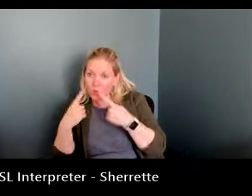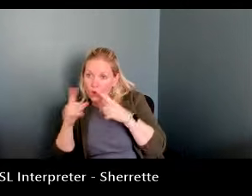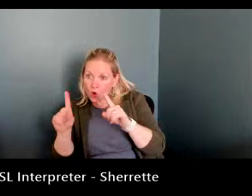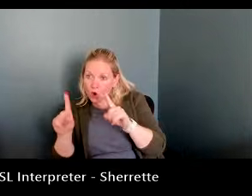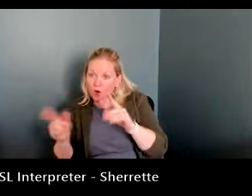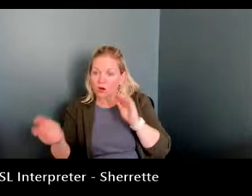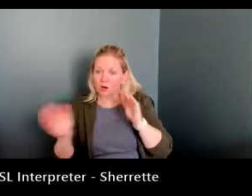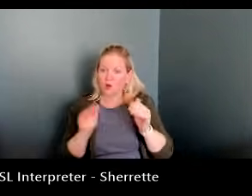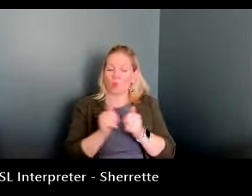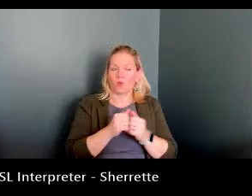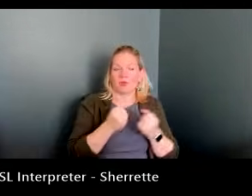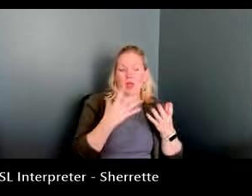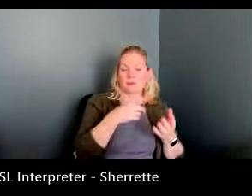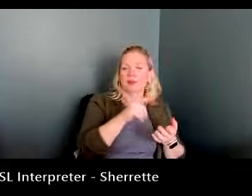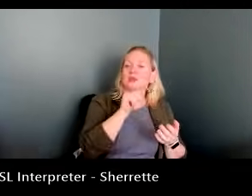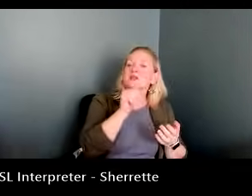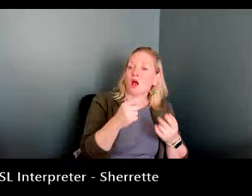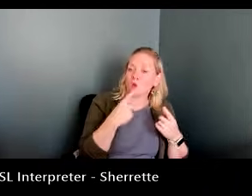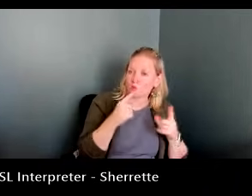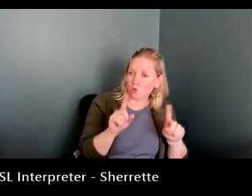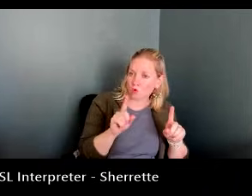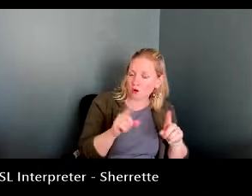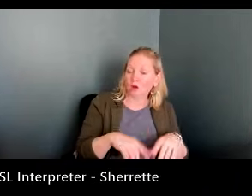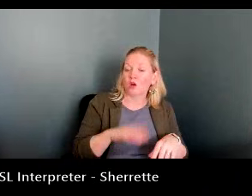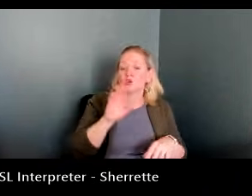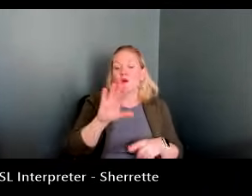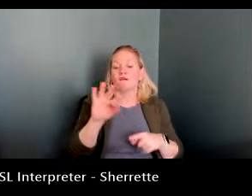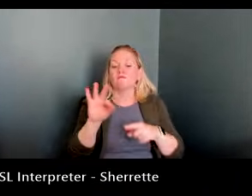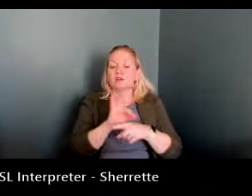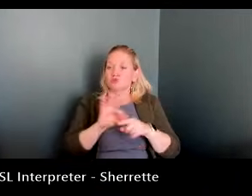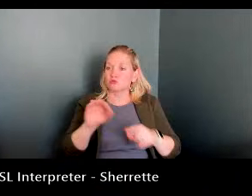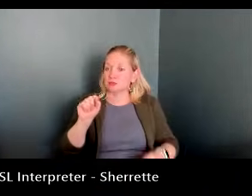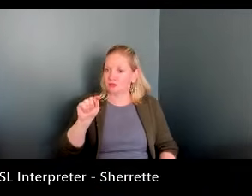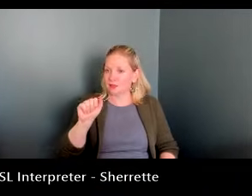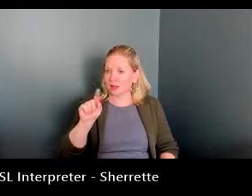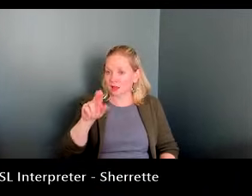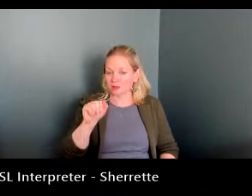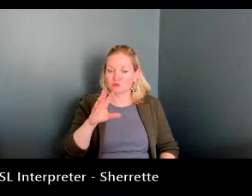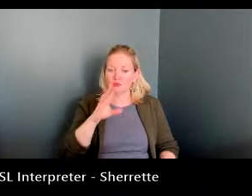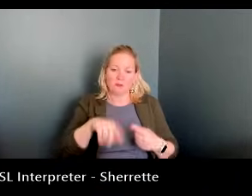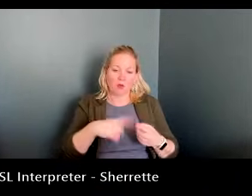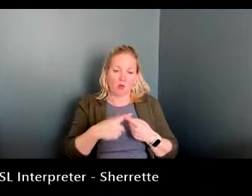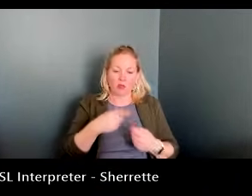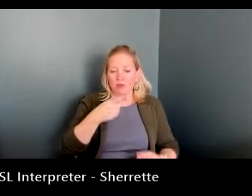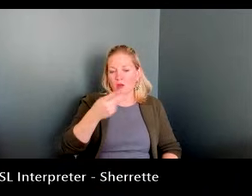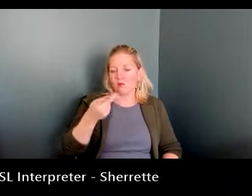and they have several scales. One is called the Karnofsky Scale. So, they try to map people out